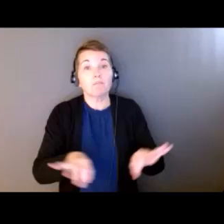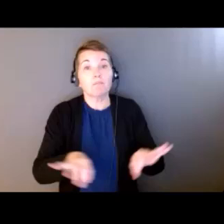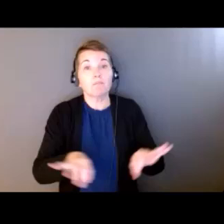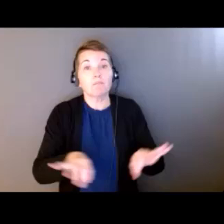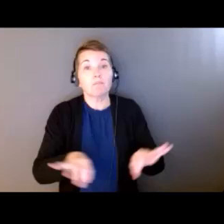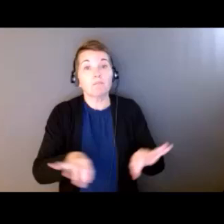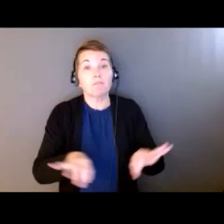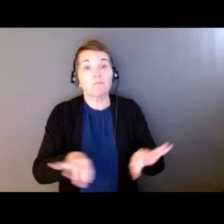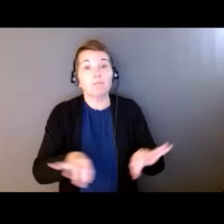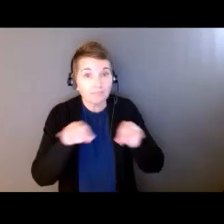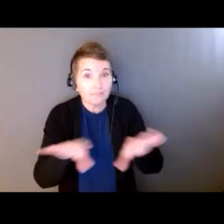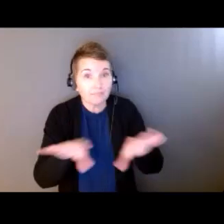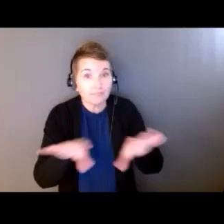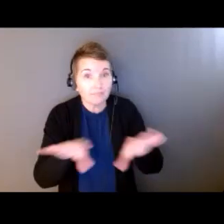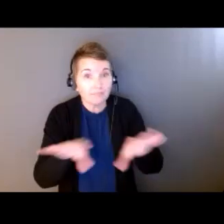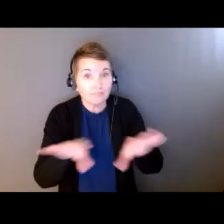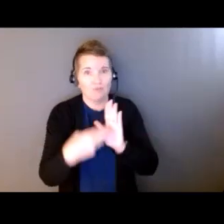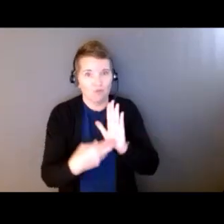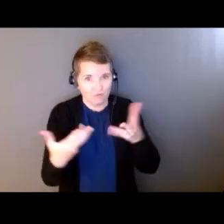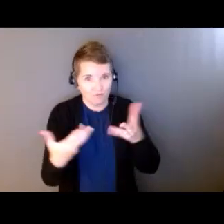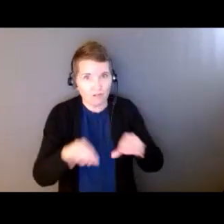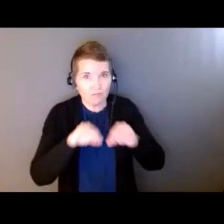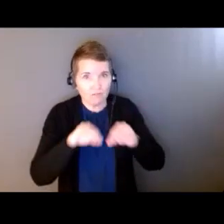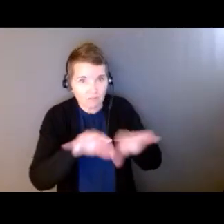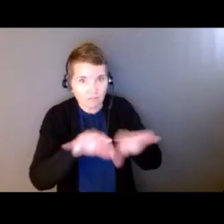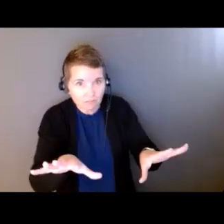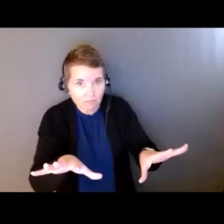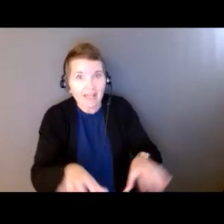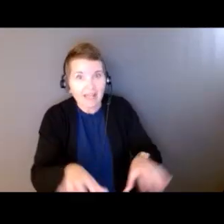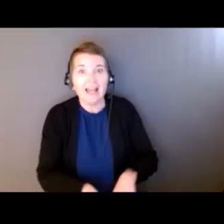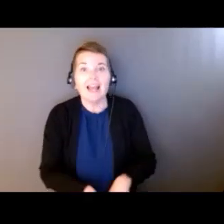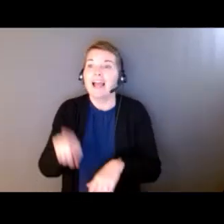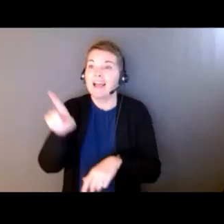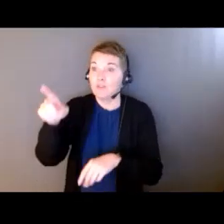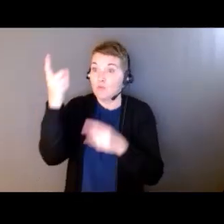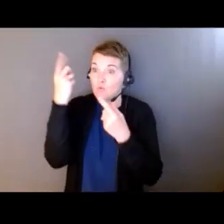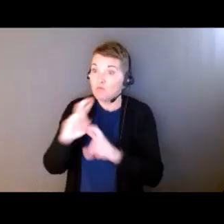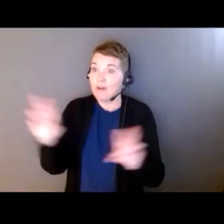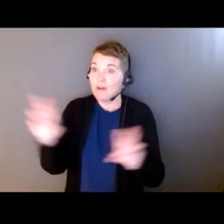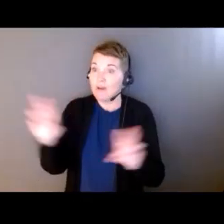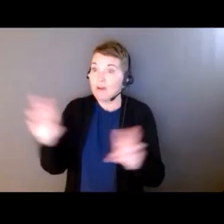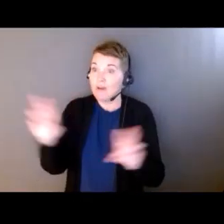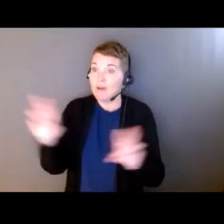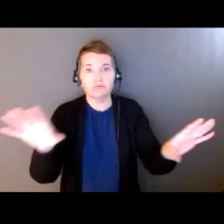resources provided at the end of this presentation so that you have the most up-to-date information.